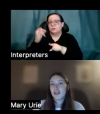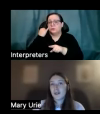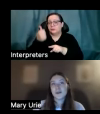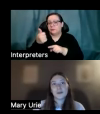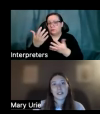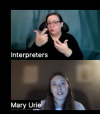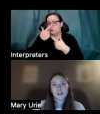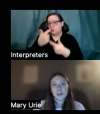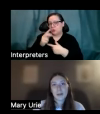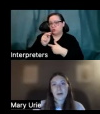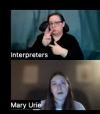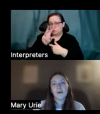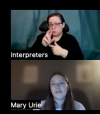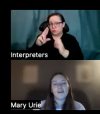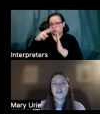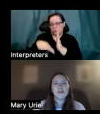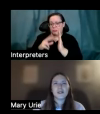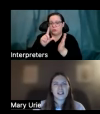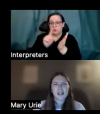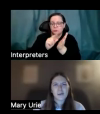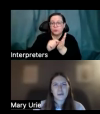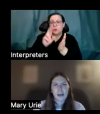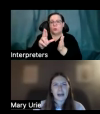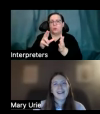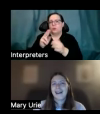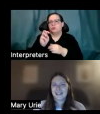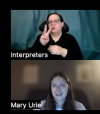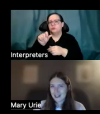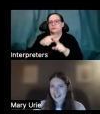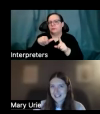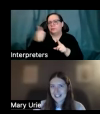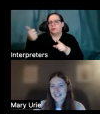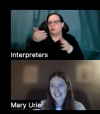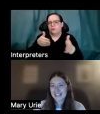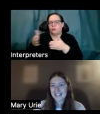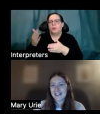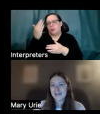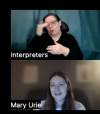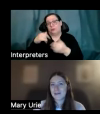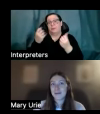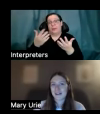news, or read the newspaper, or if you get the news in another format, I know a lot of us nowadays see news through our